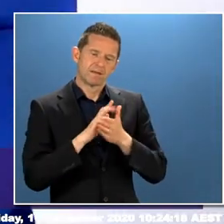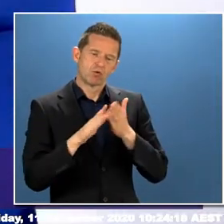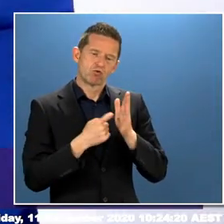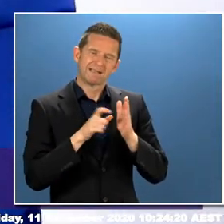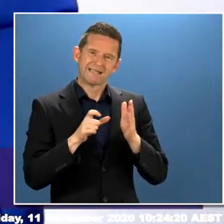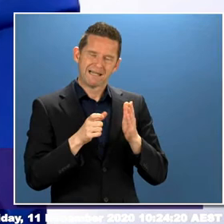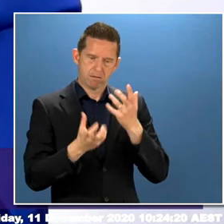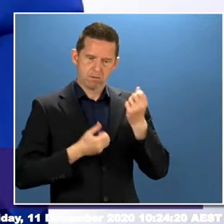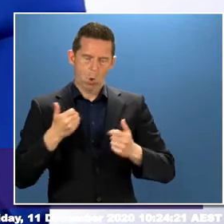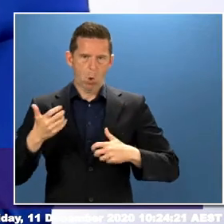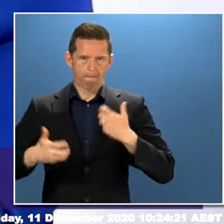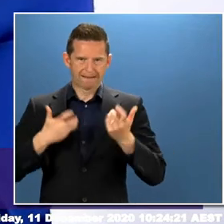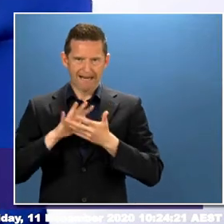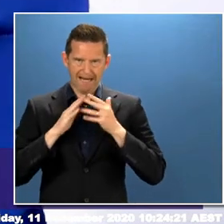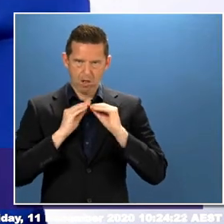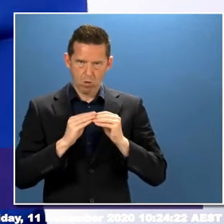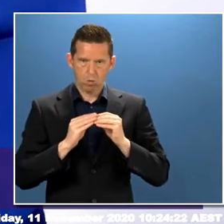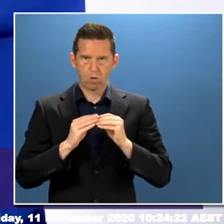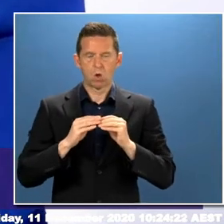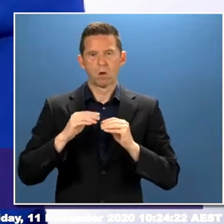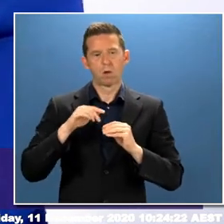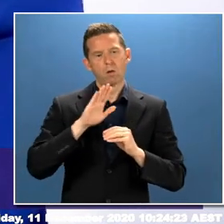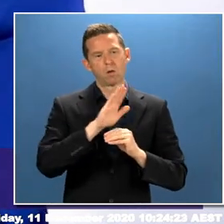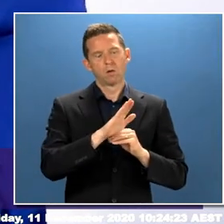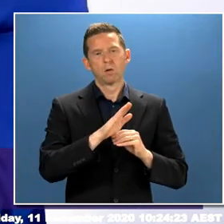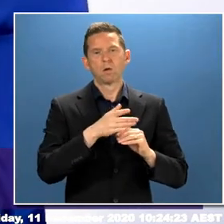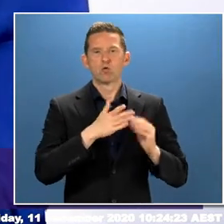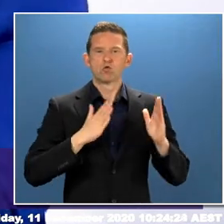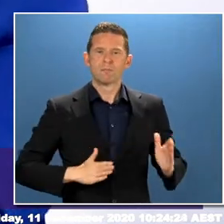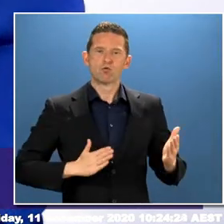The President of the Human Rights Commission has the function of receiving